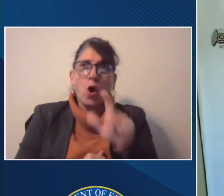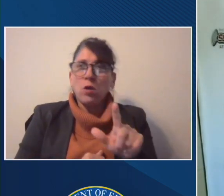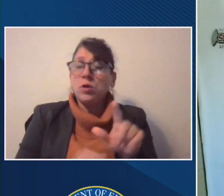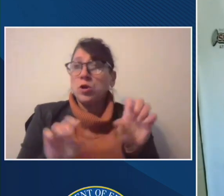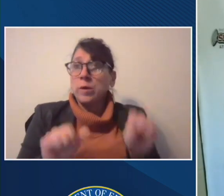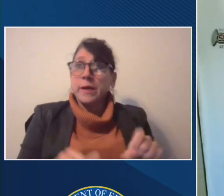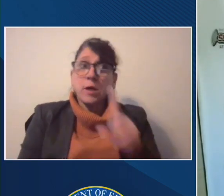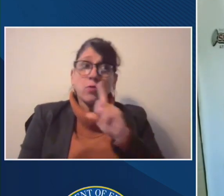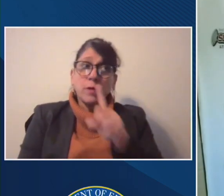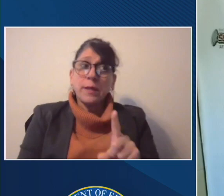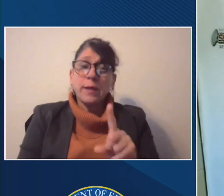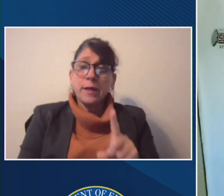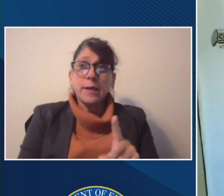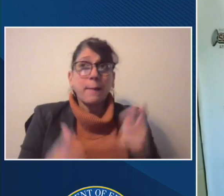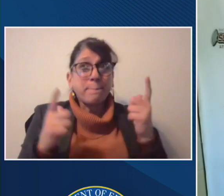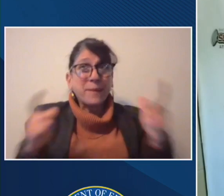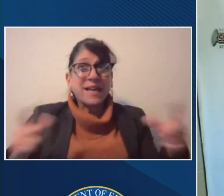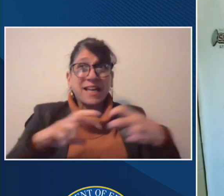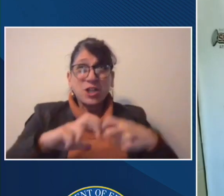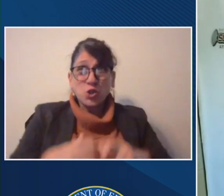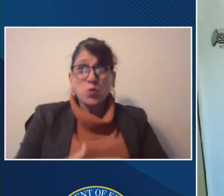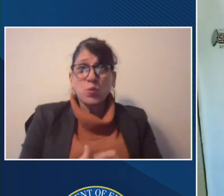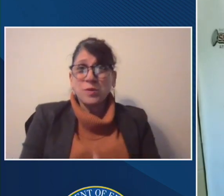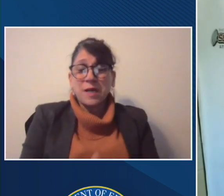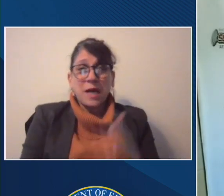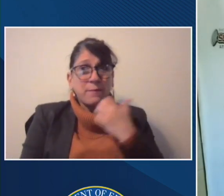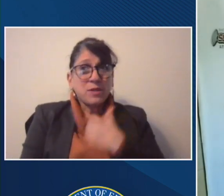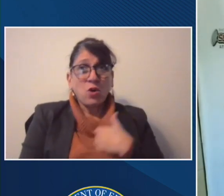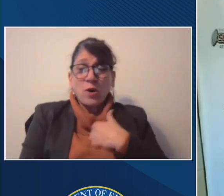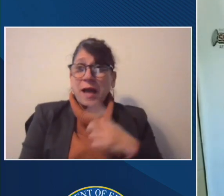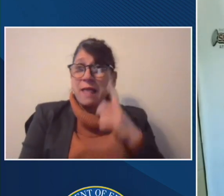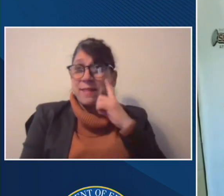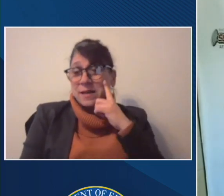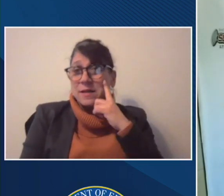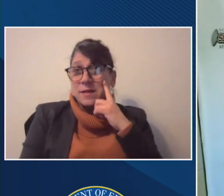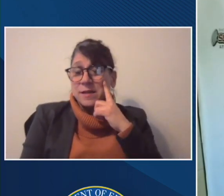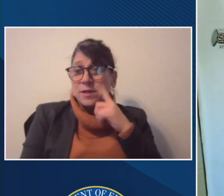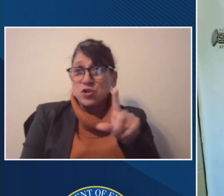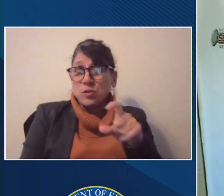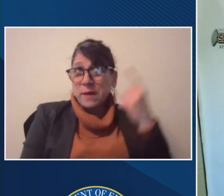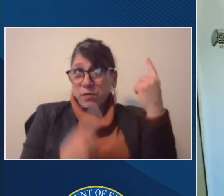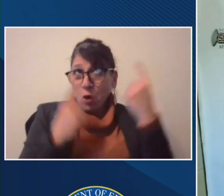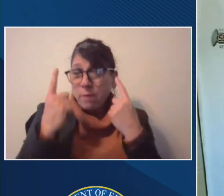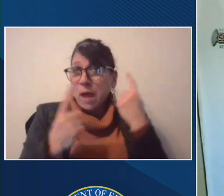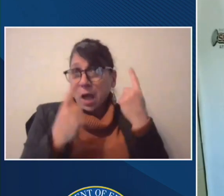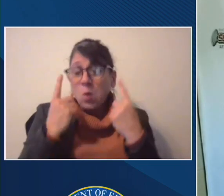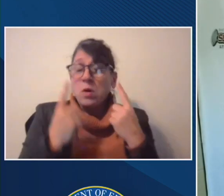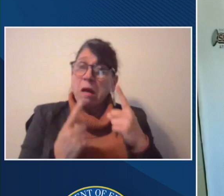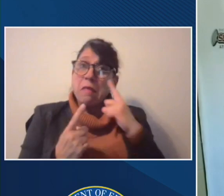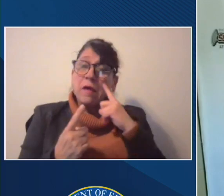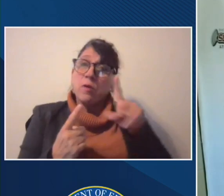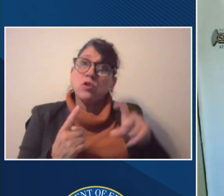really big issue. So I think it should be thought about and I think we should get more input from